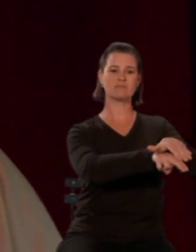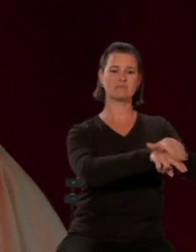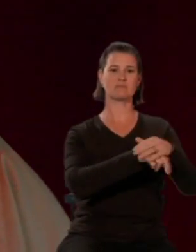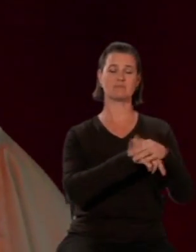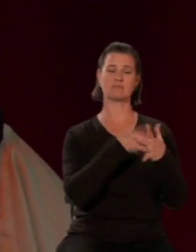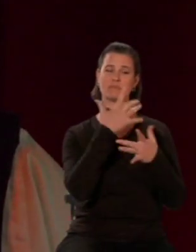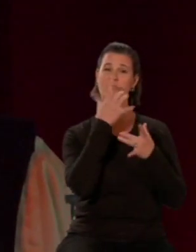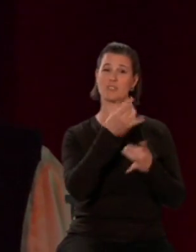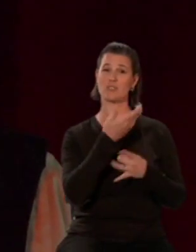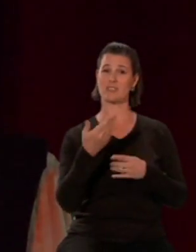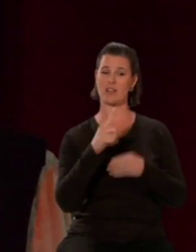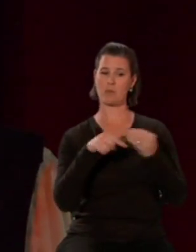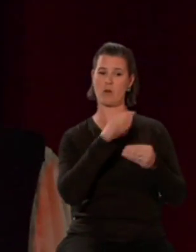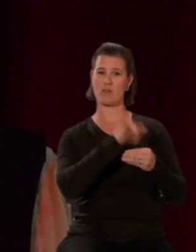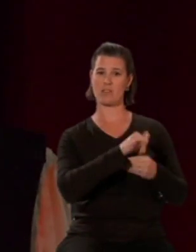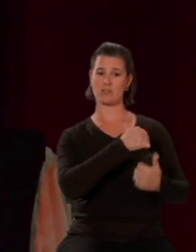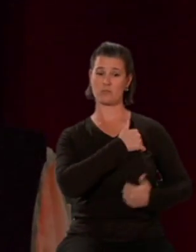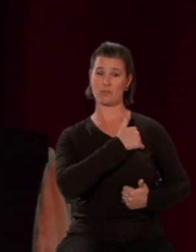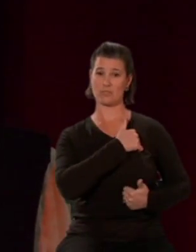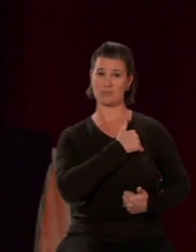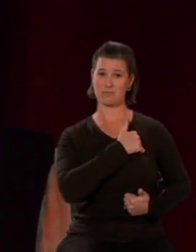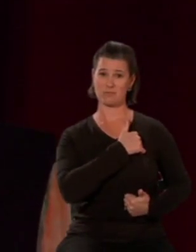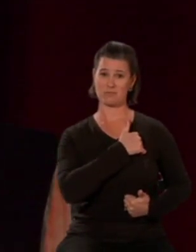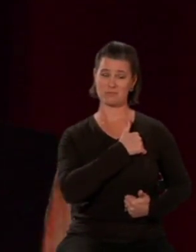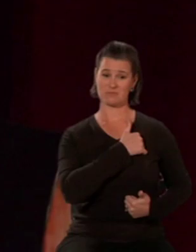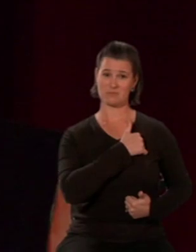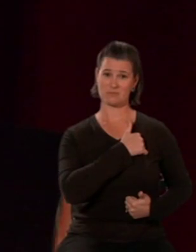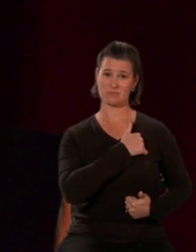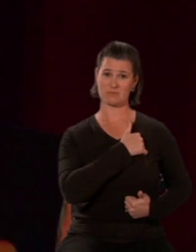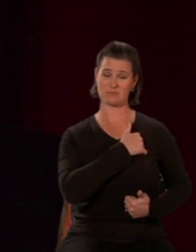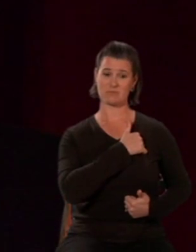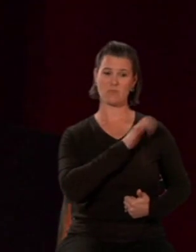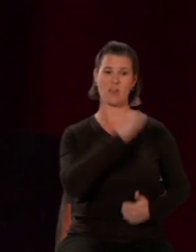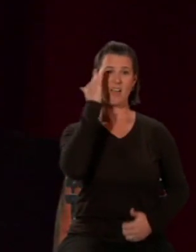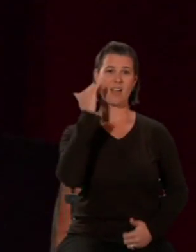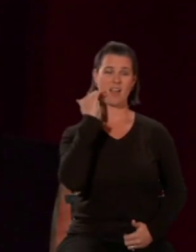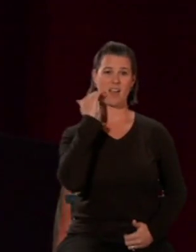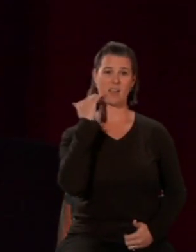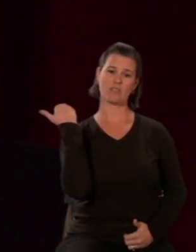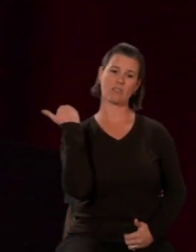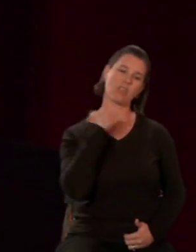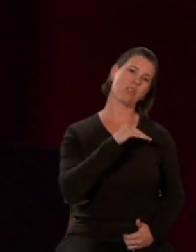An interesting thing about this German soldier - he lost his head during the Revolutionary War.